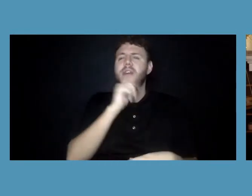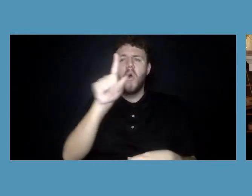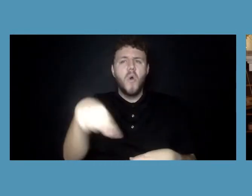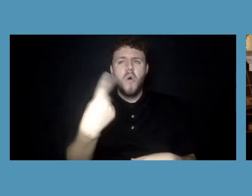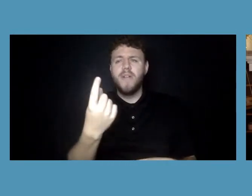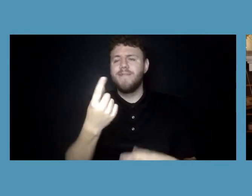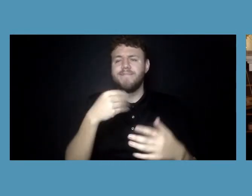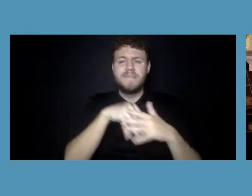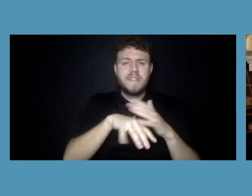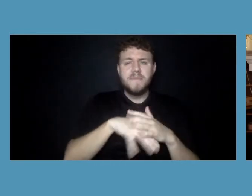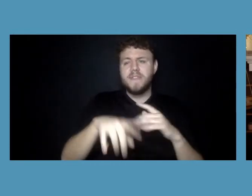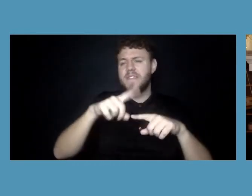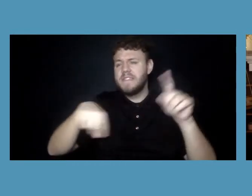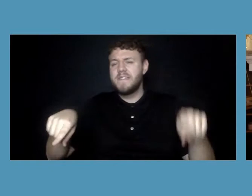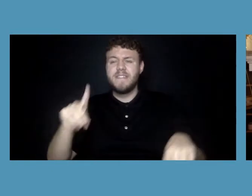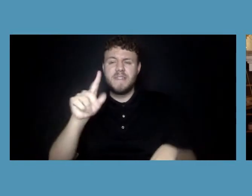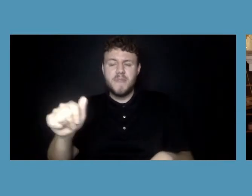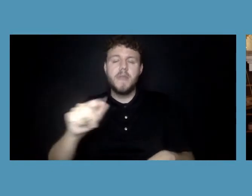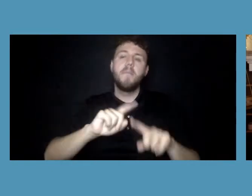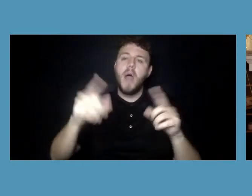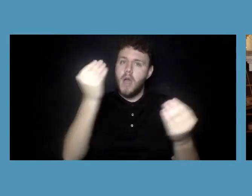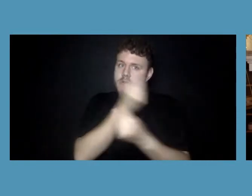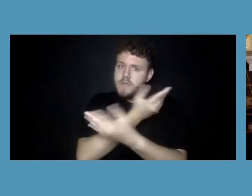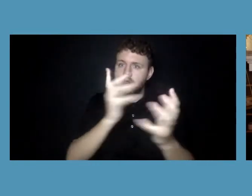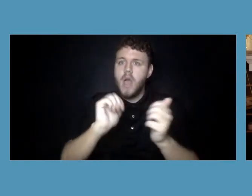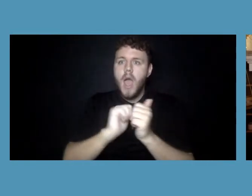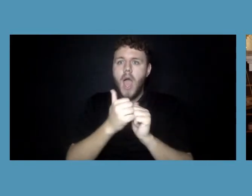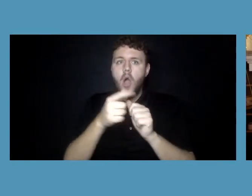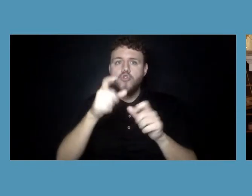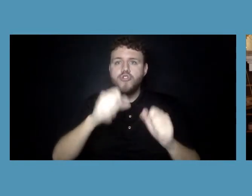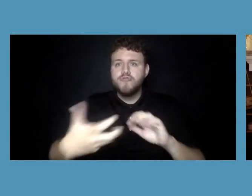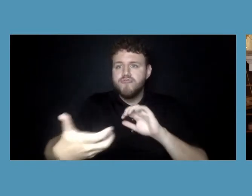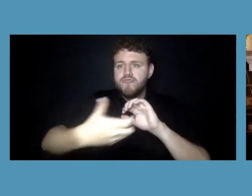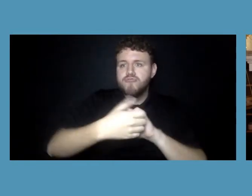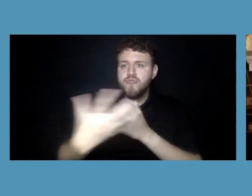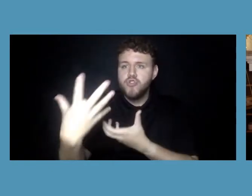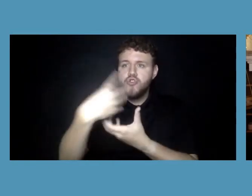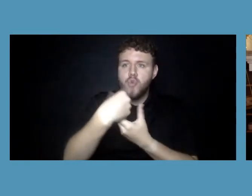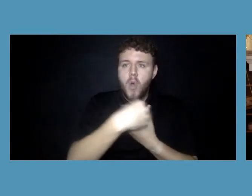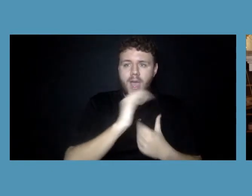people know what was happening and how they could engage with our museum virtually. And